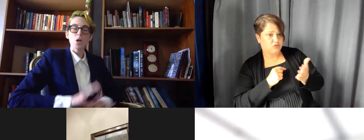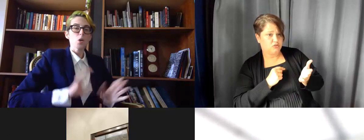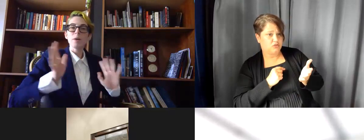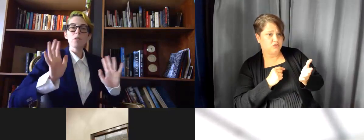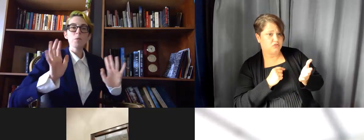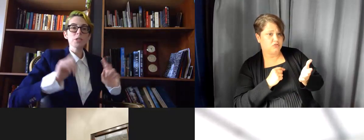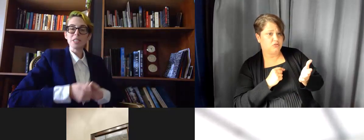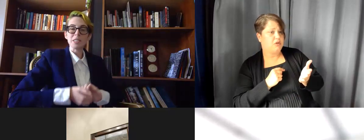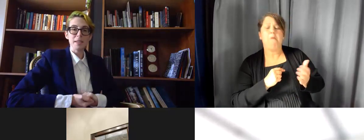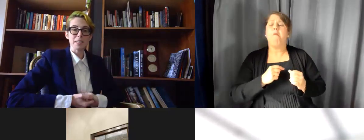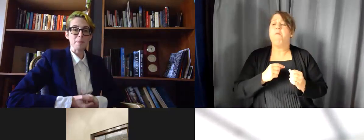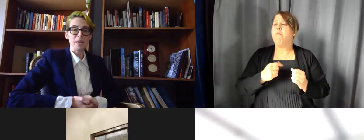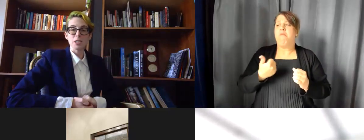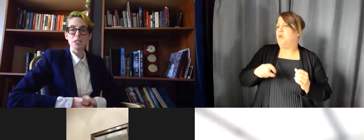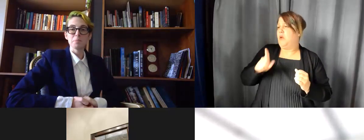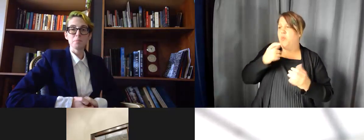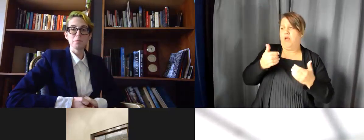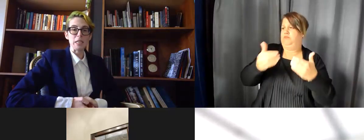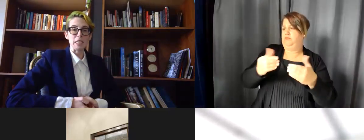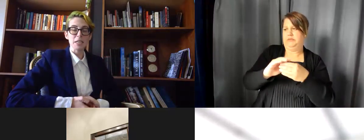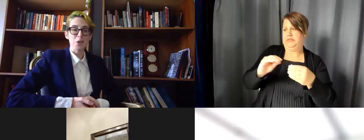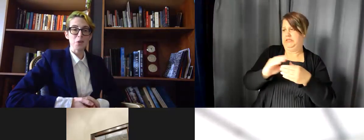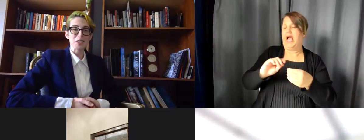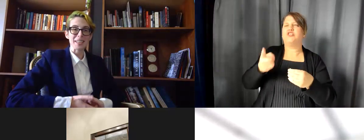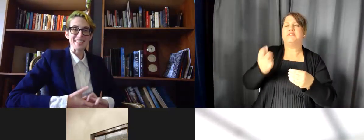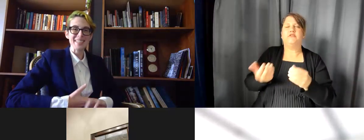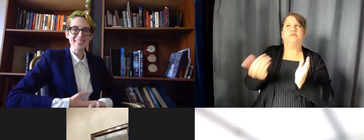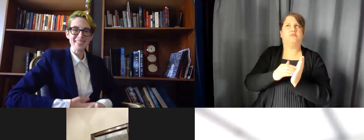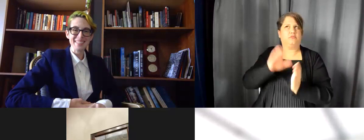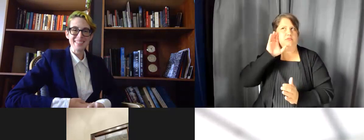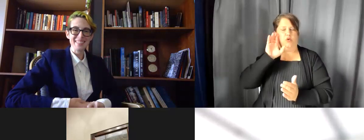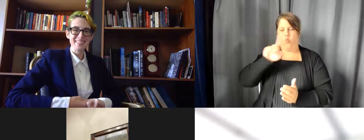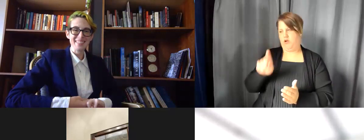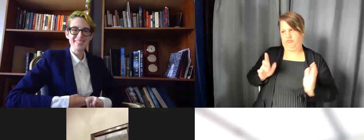Farrah Garland: Whoever was going to speak and speak. I just needed to hear the question again. Jordan Radford: Okay.